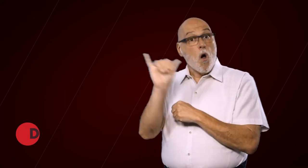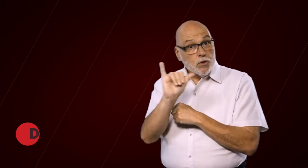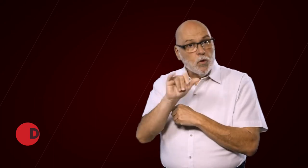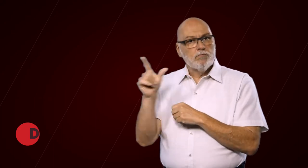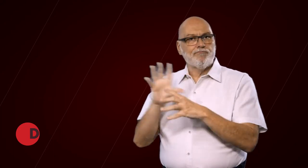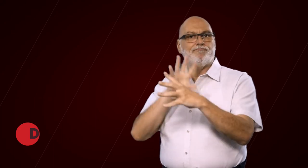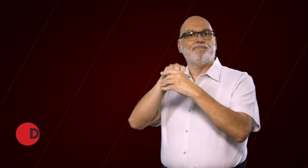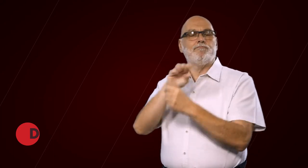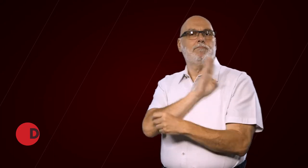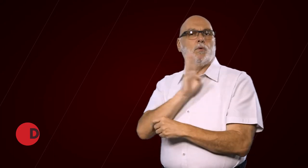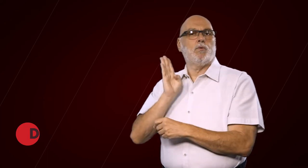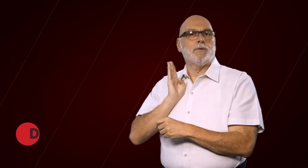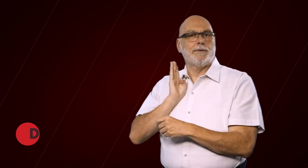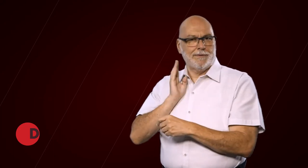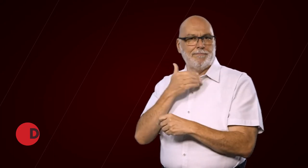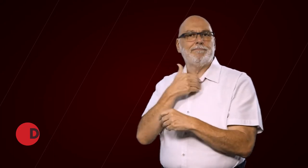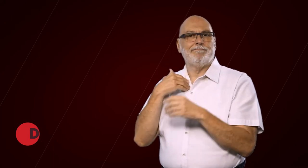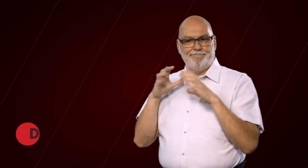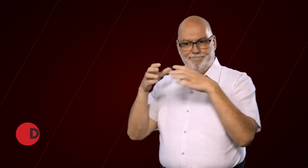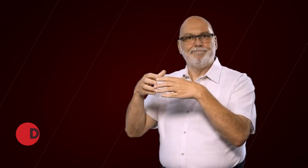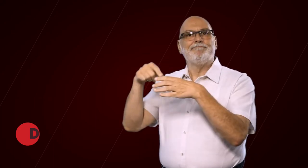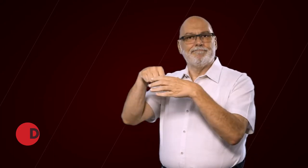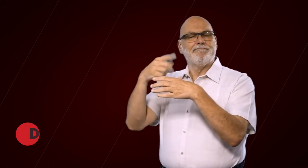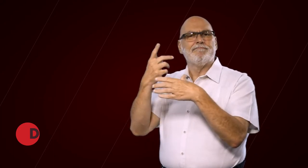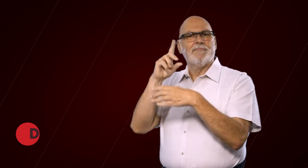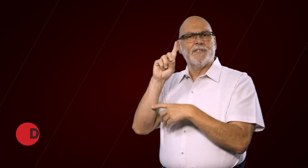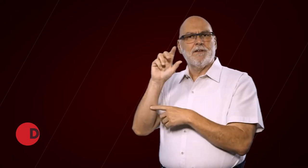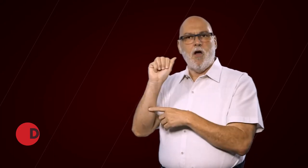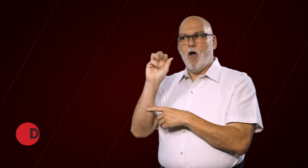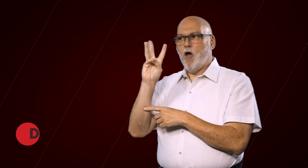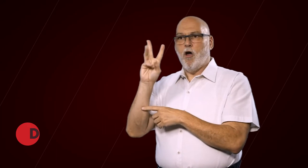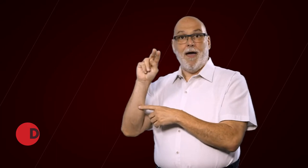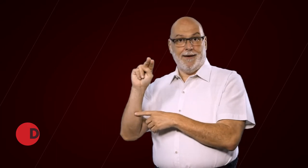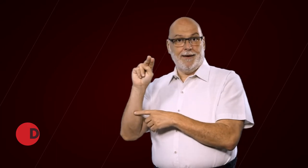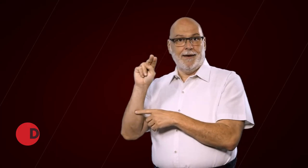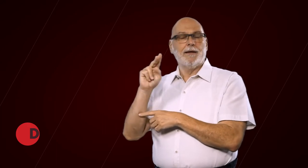and is also a board member of DAWN Canada,